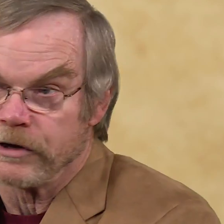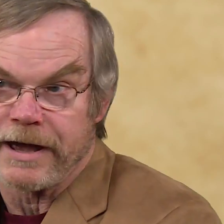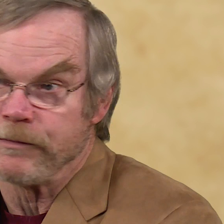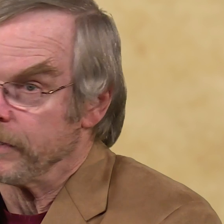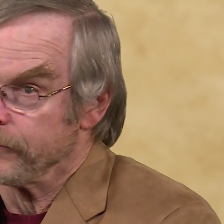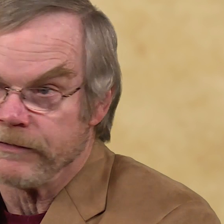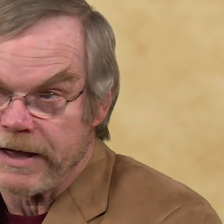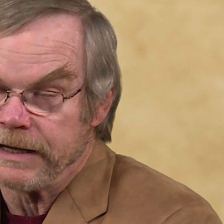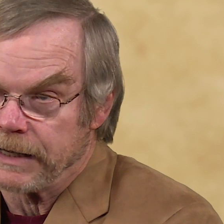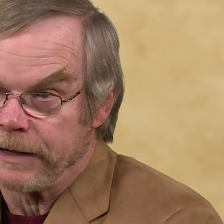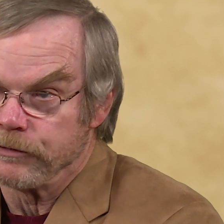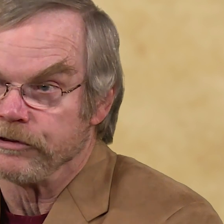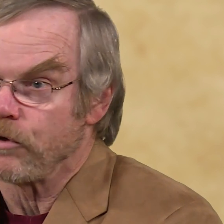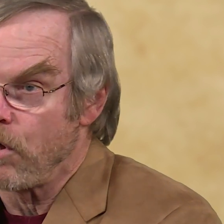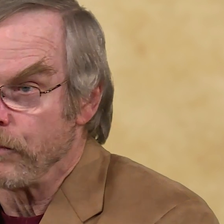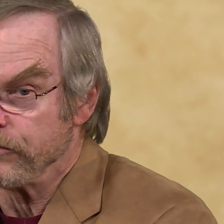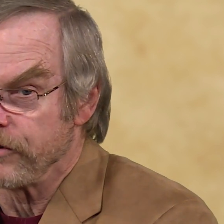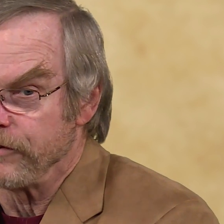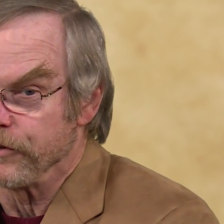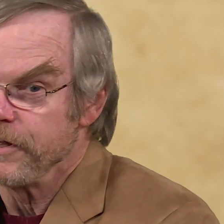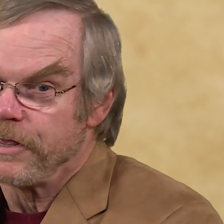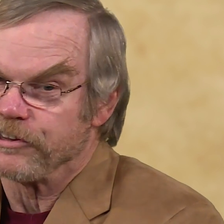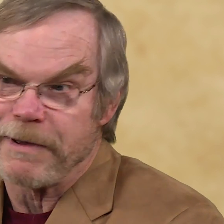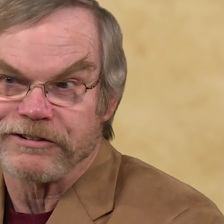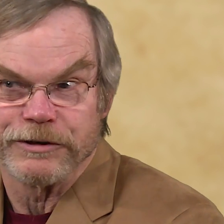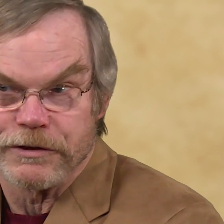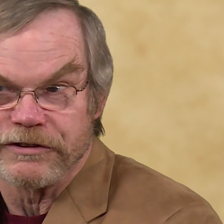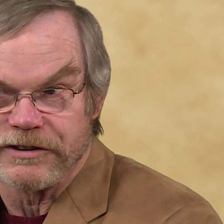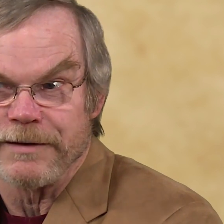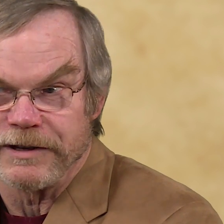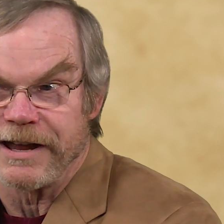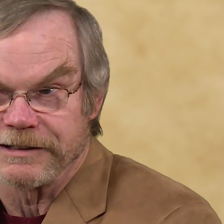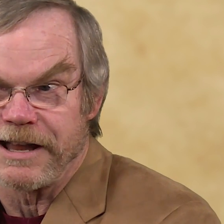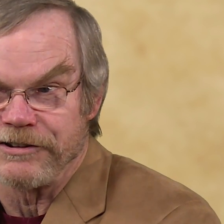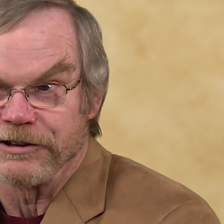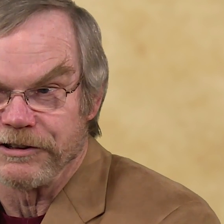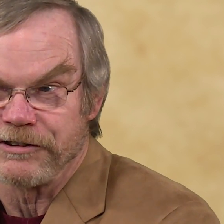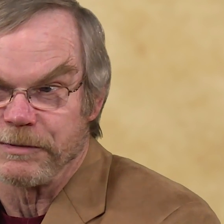vocabulary any language is always changing, especially with the STEM and technological disciplines,